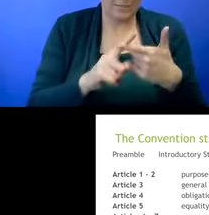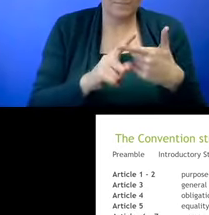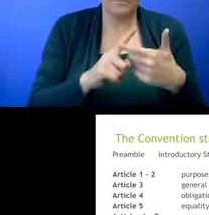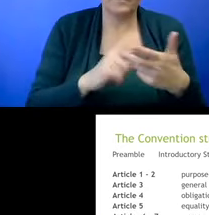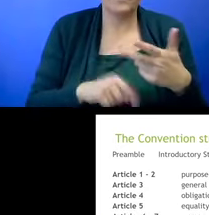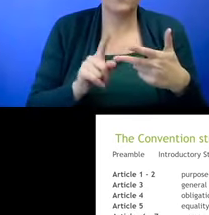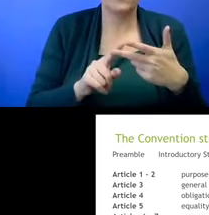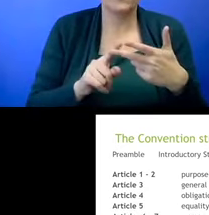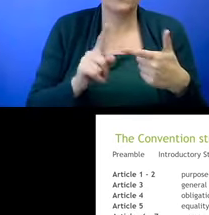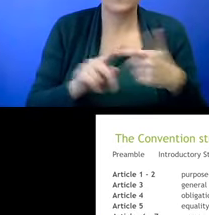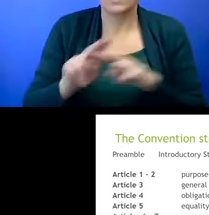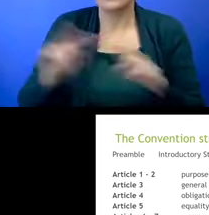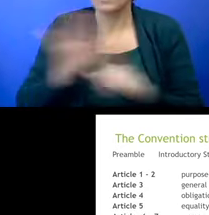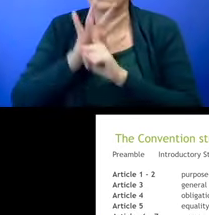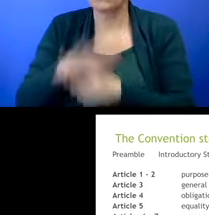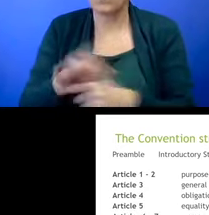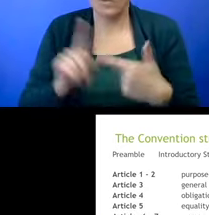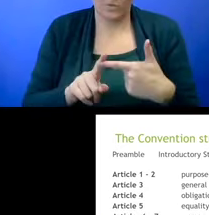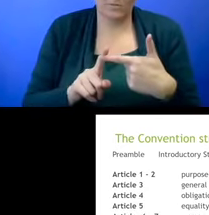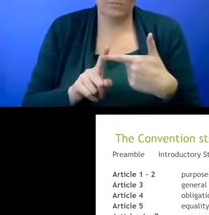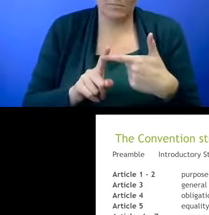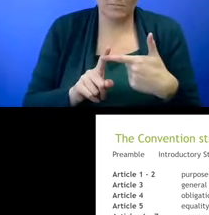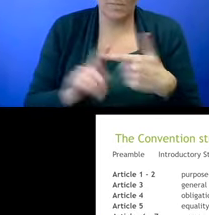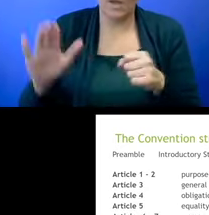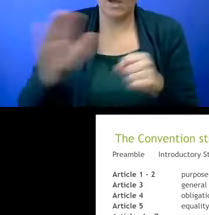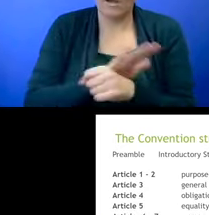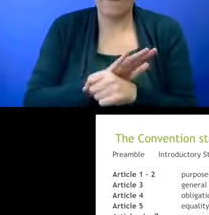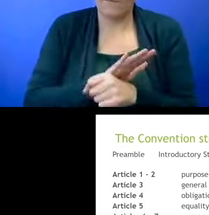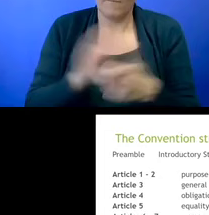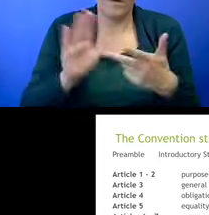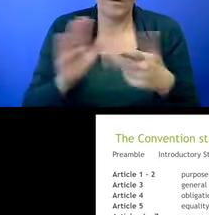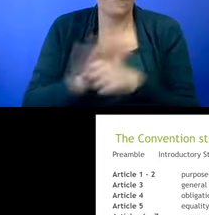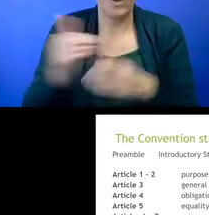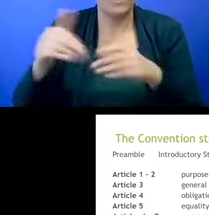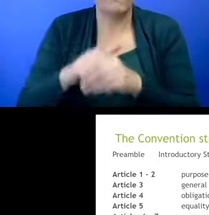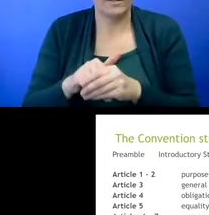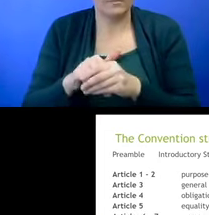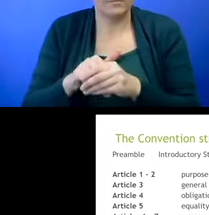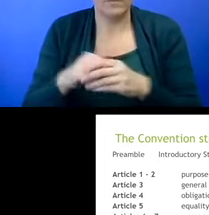non-discrimination; full and effective participation and inclusion in society;